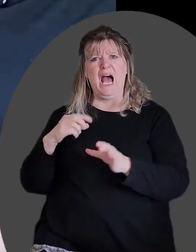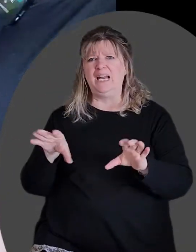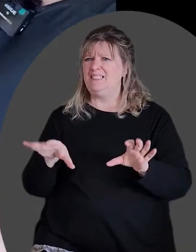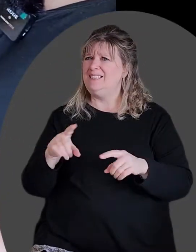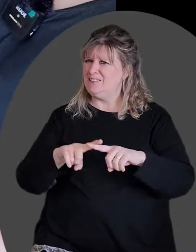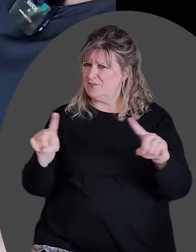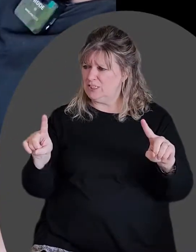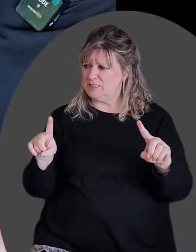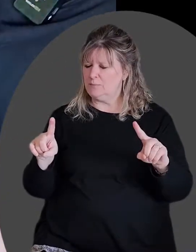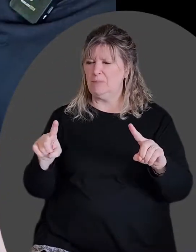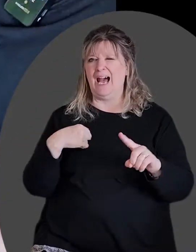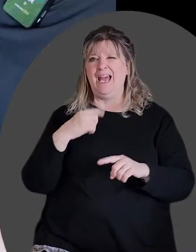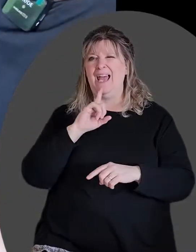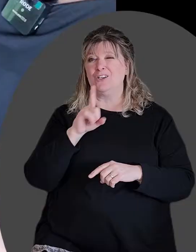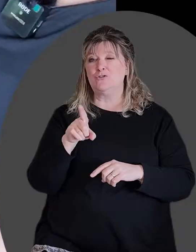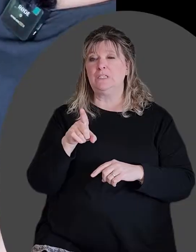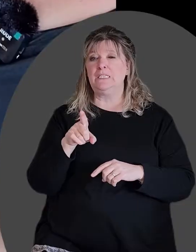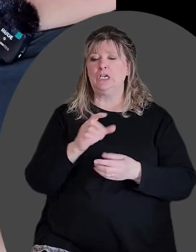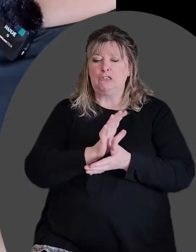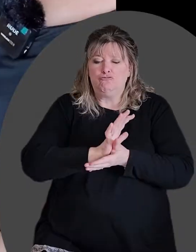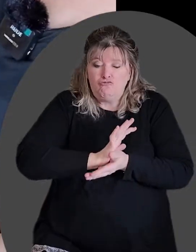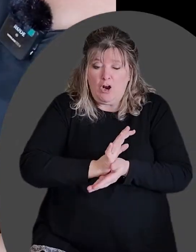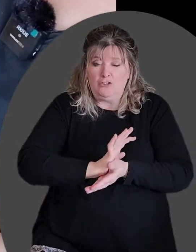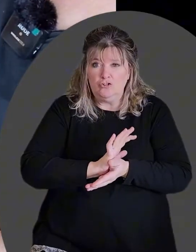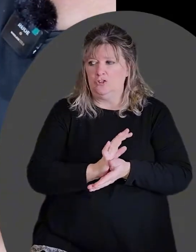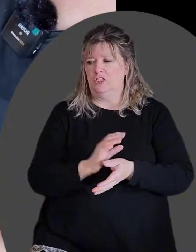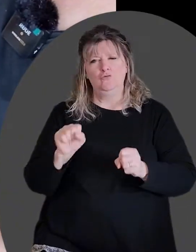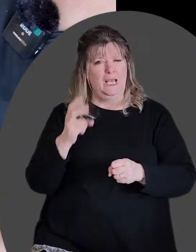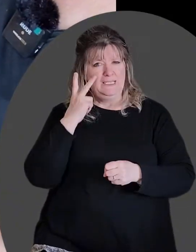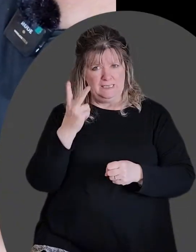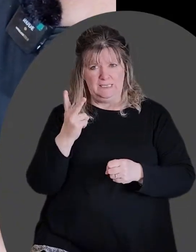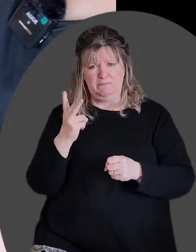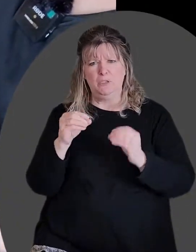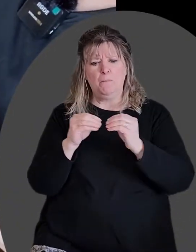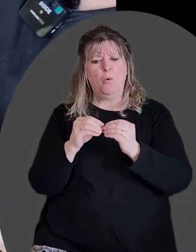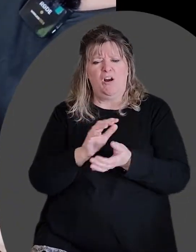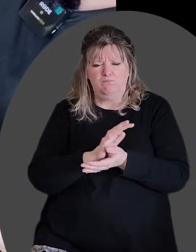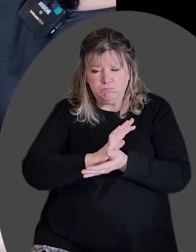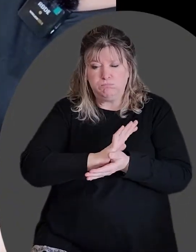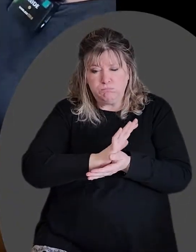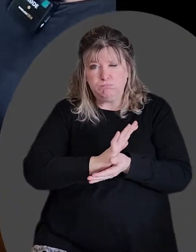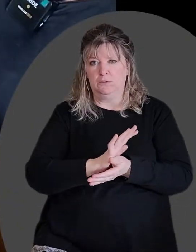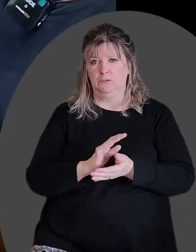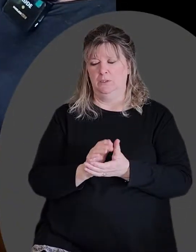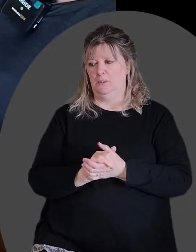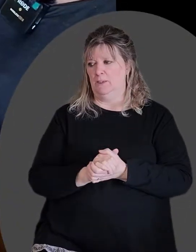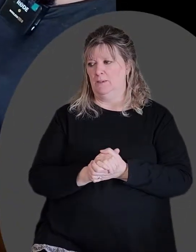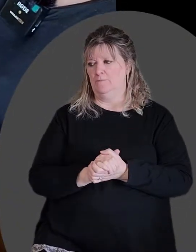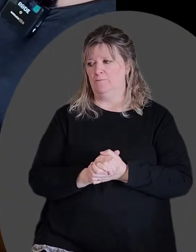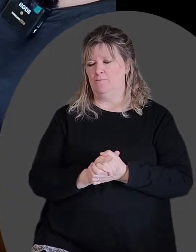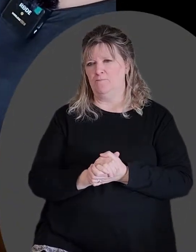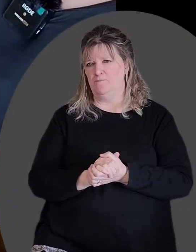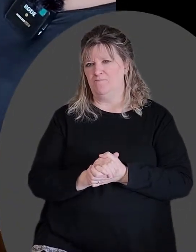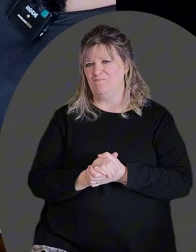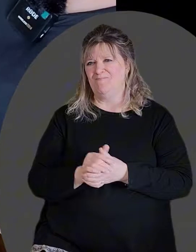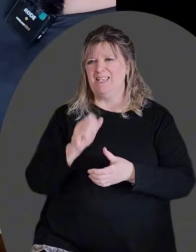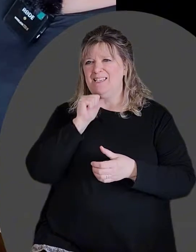I actually crushed these you can see these are more crushed and these are not as black yet